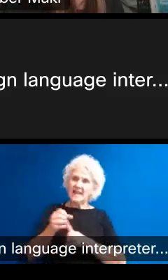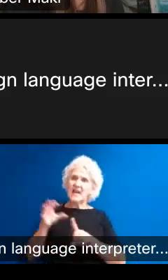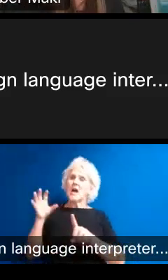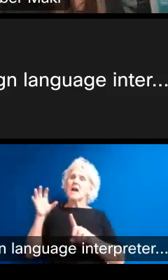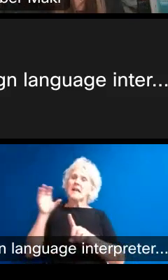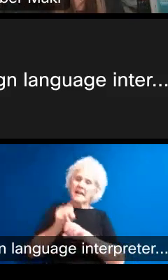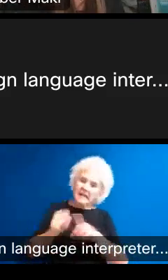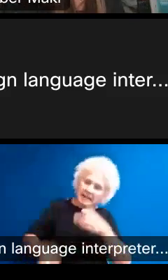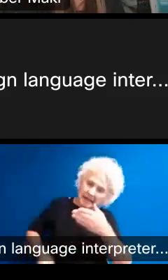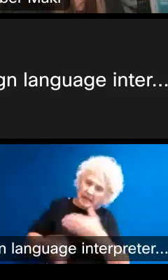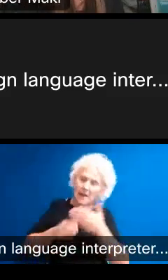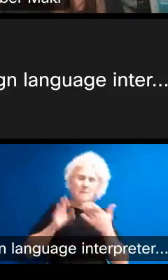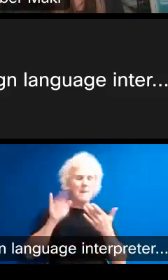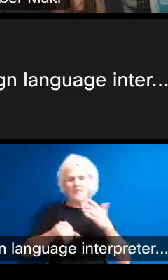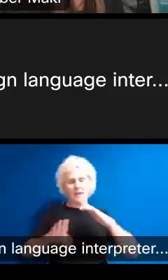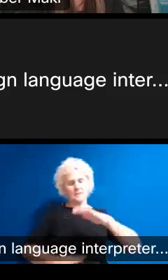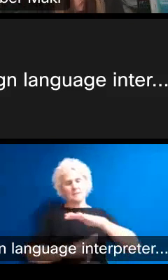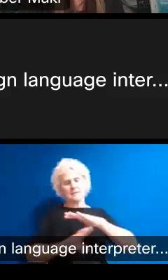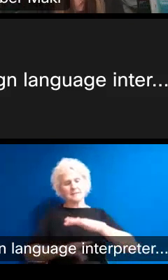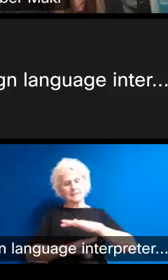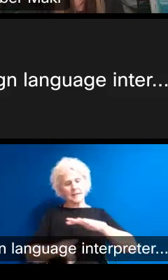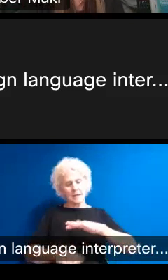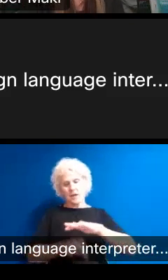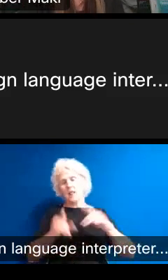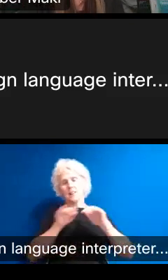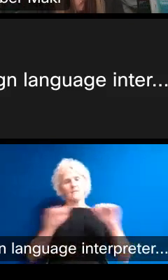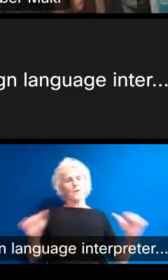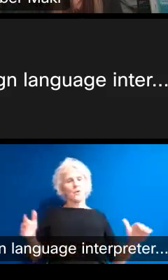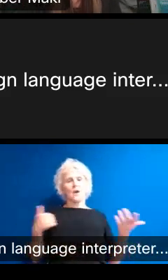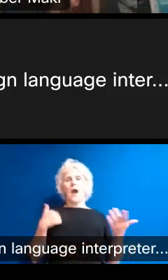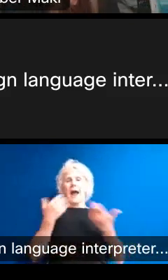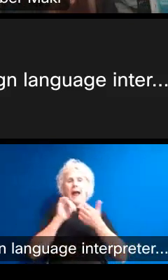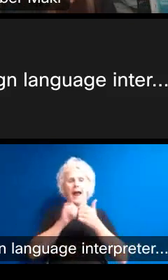The idea is to figure out how to safely manage those things in a community-based environment